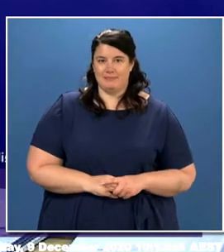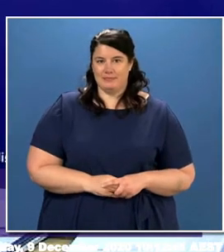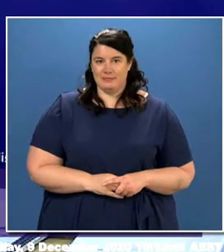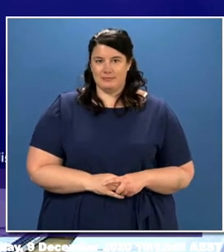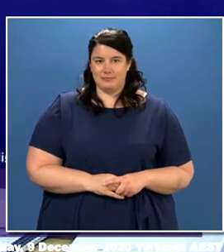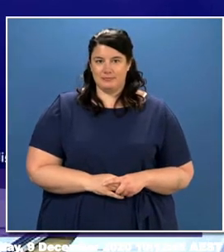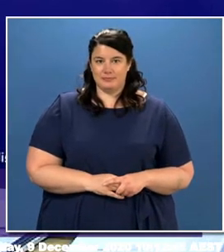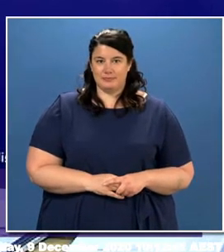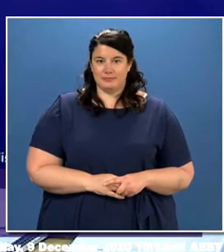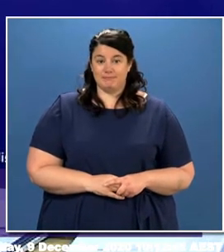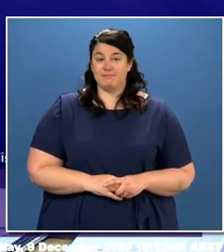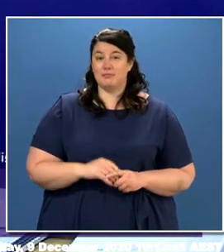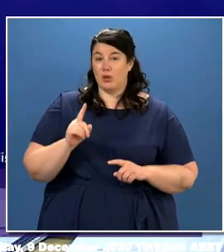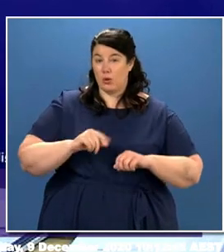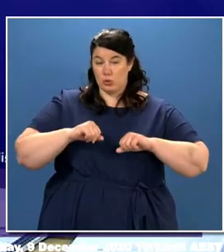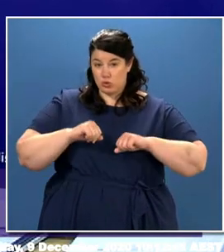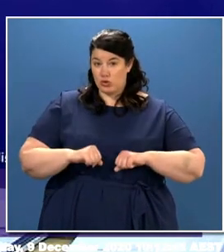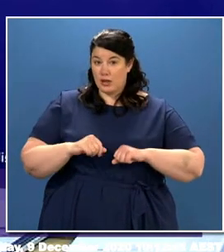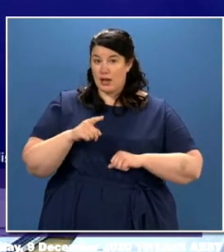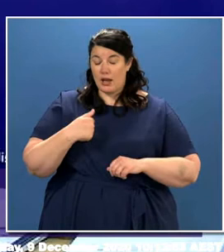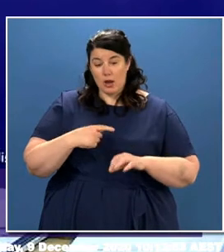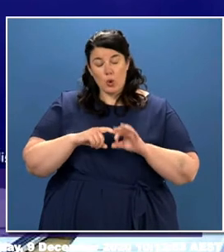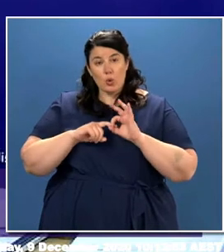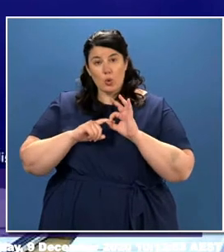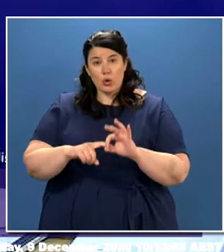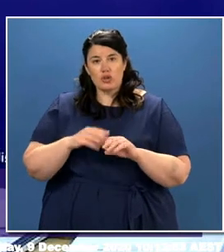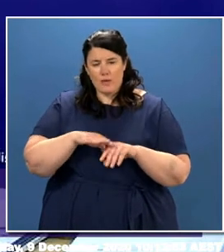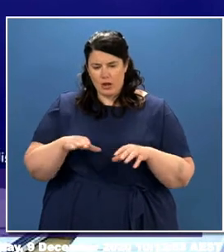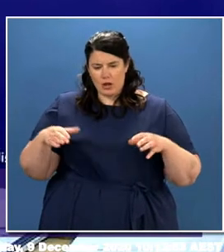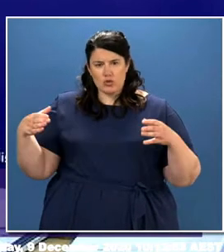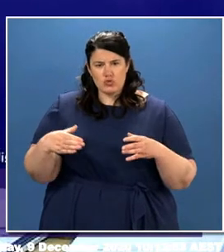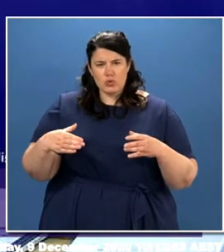Jess, I had a question about the composition of the group, the 250.